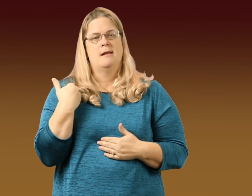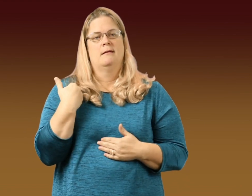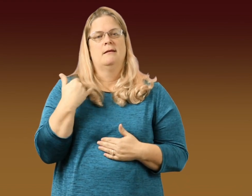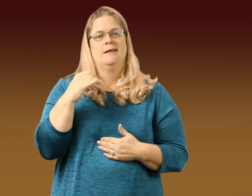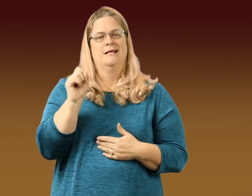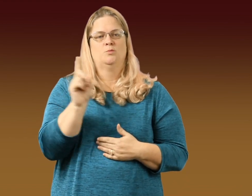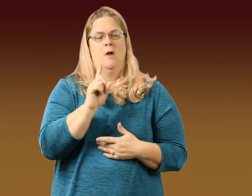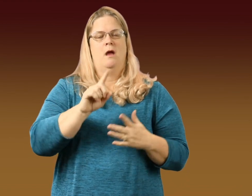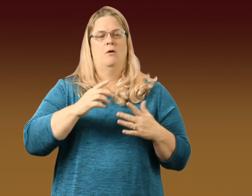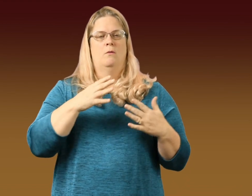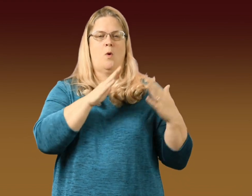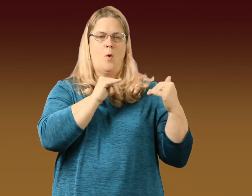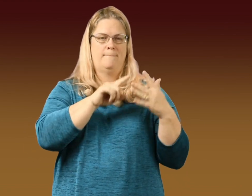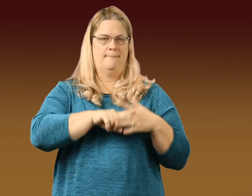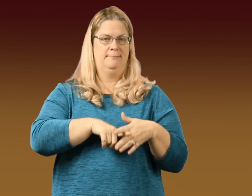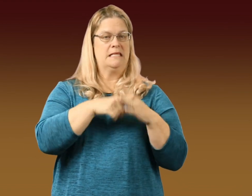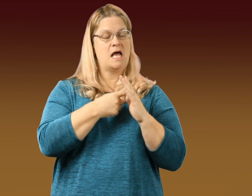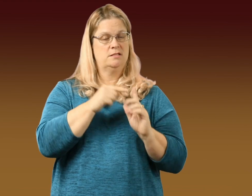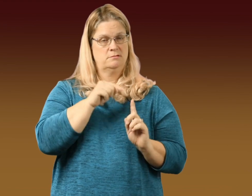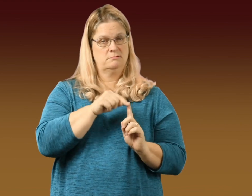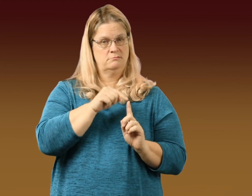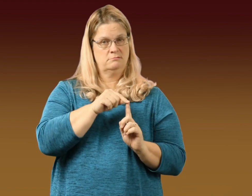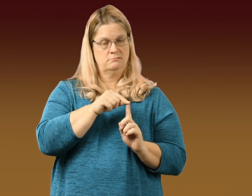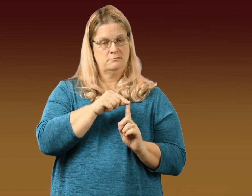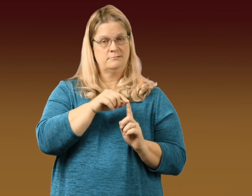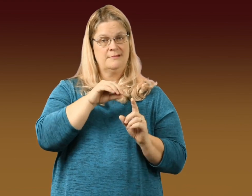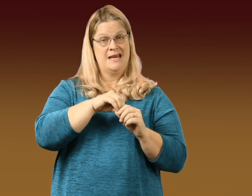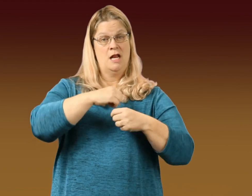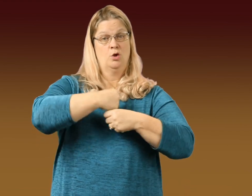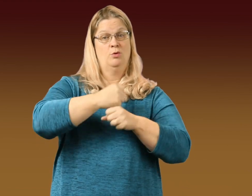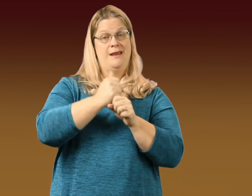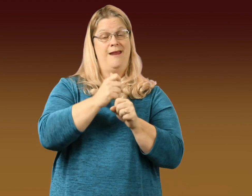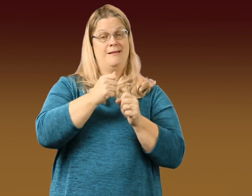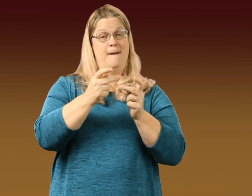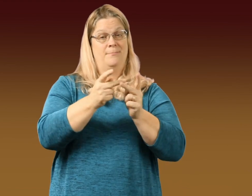To see who they could've been -- that's where the hope begins,